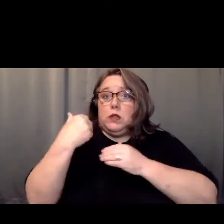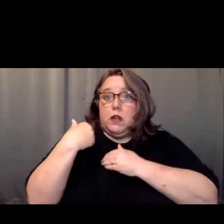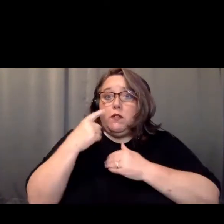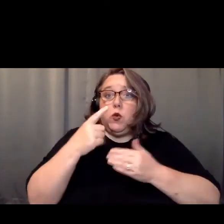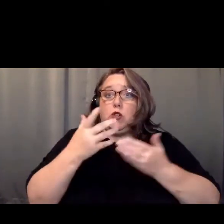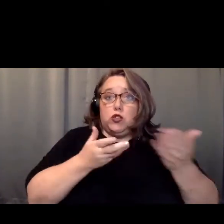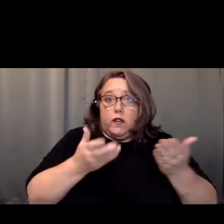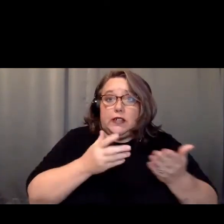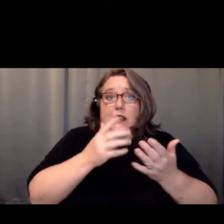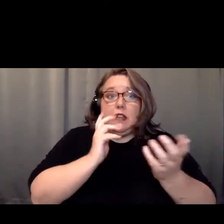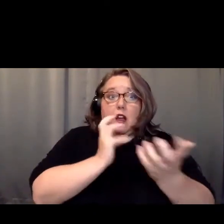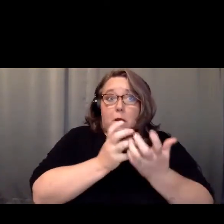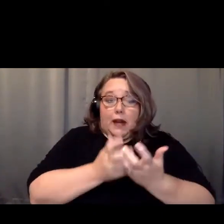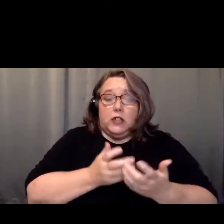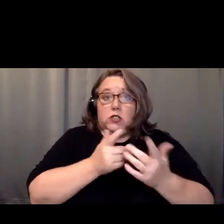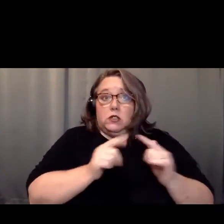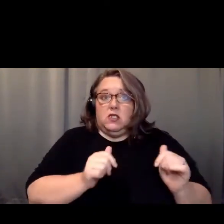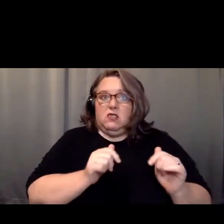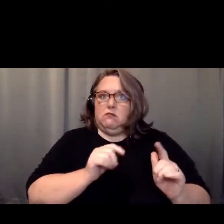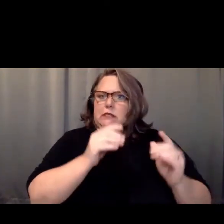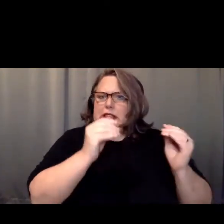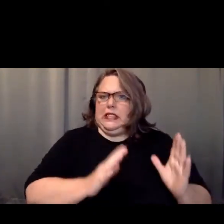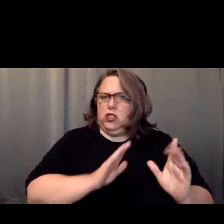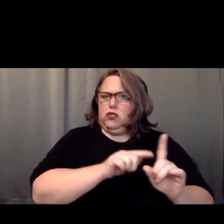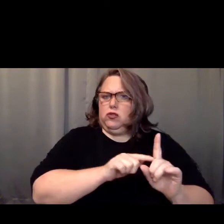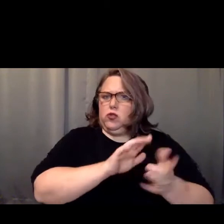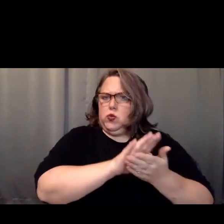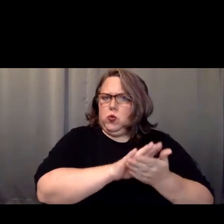to make sure all the accommodations are properly executed,